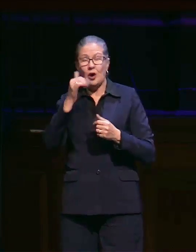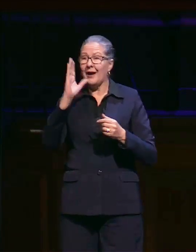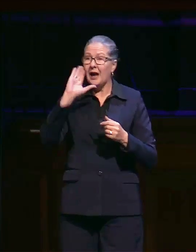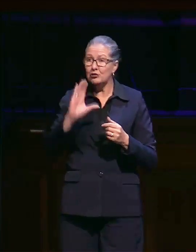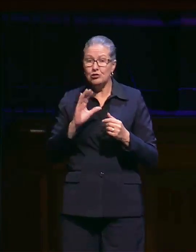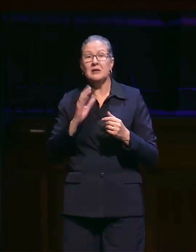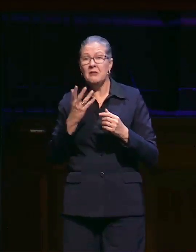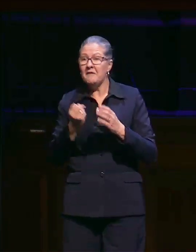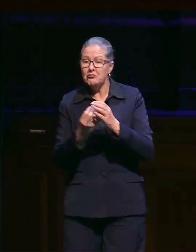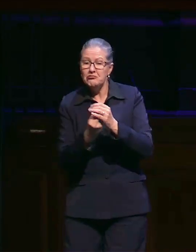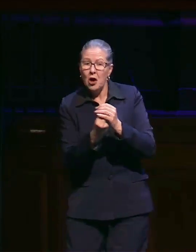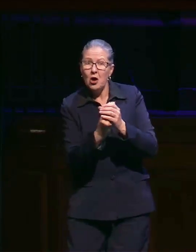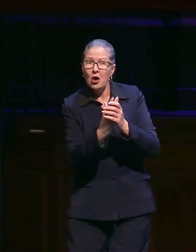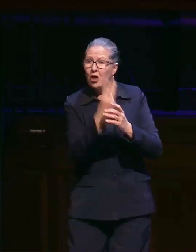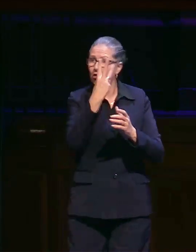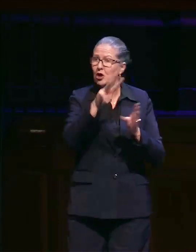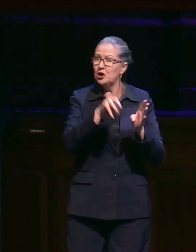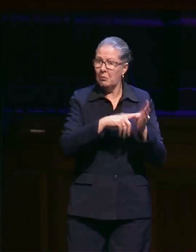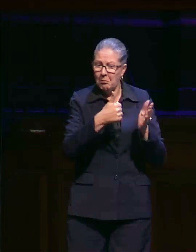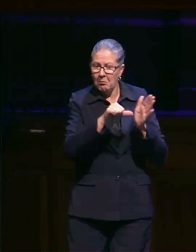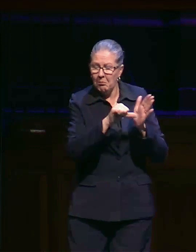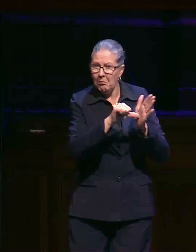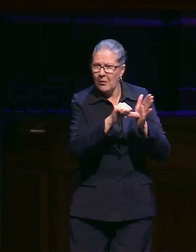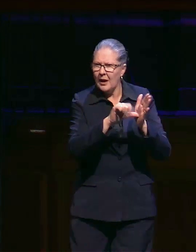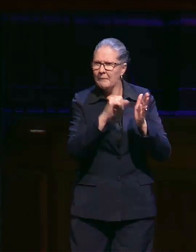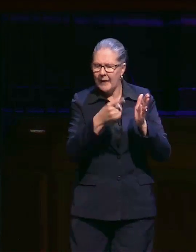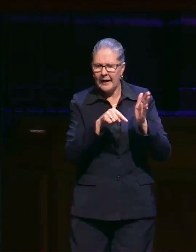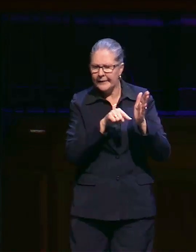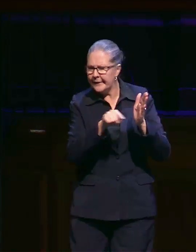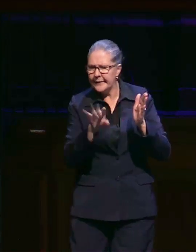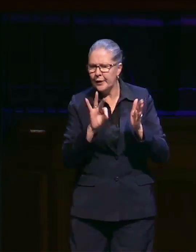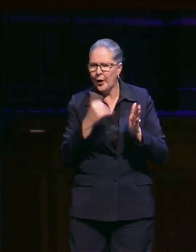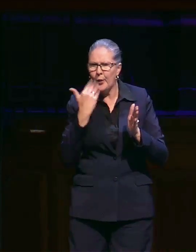years yet large numbers of its citizens haven't felt the benefit is it really